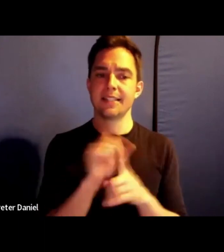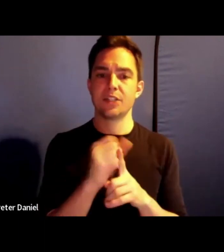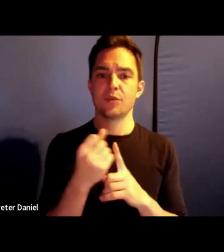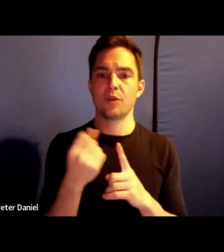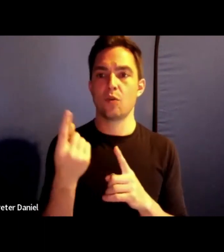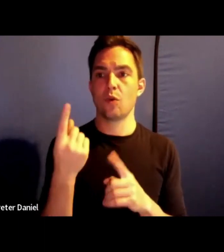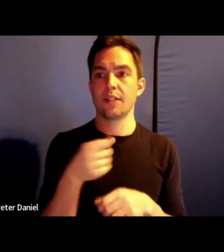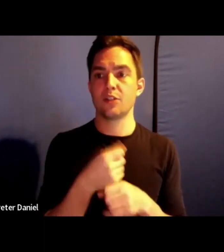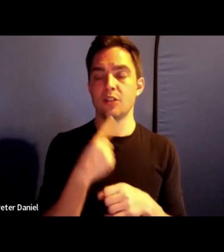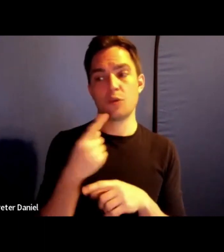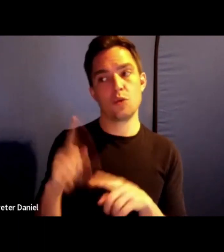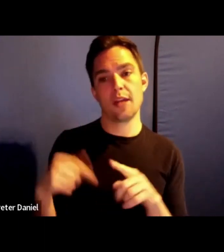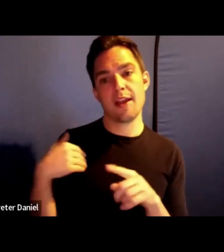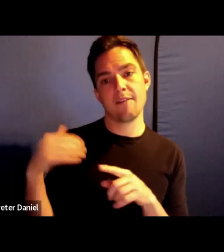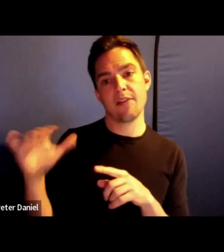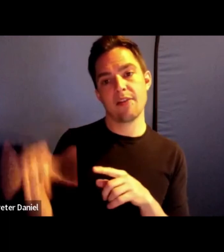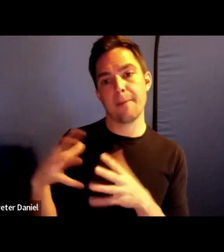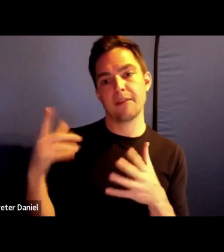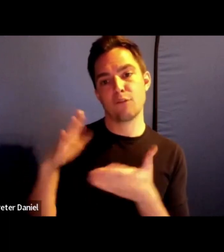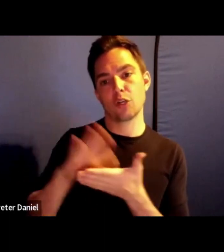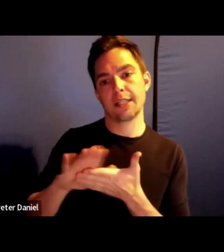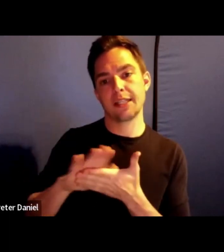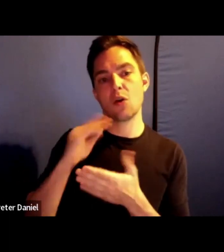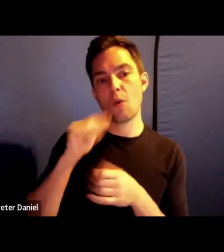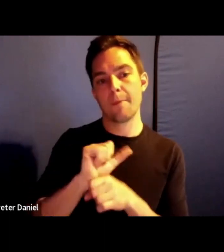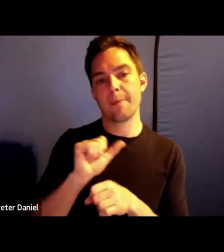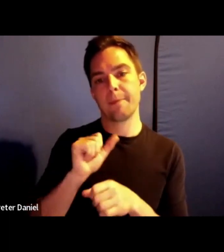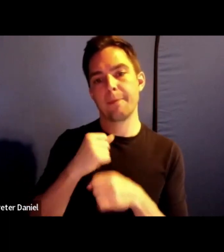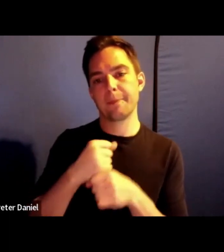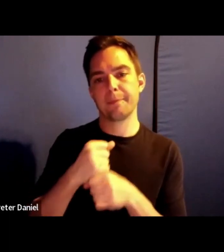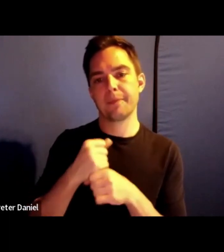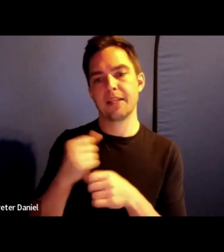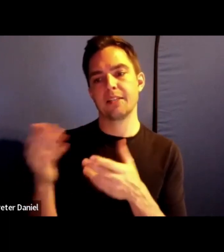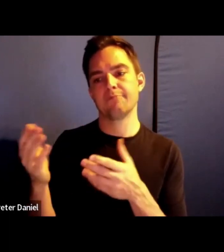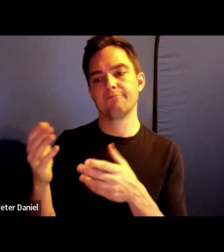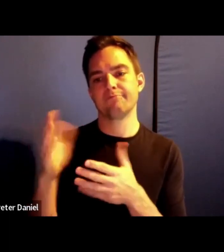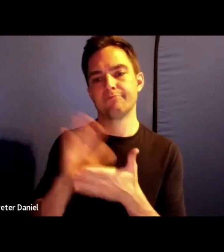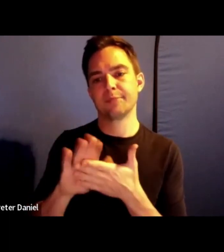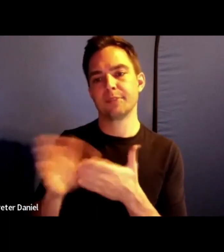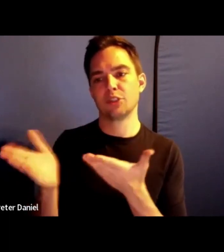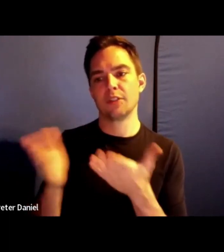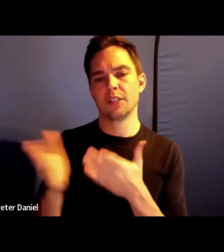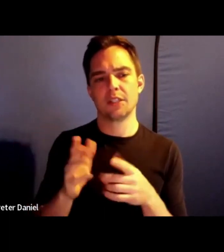you can't have that much for cleaning, homemaking services and had it was the same. So I